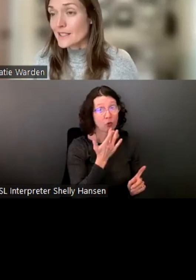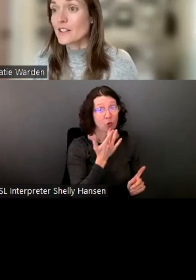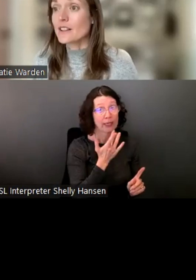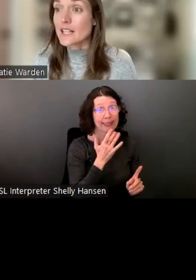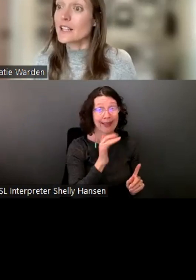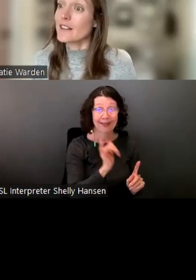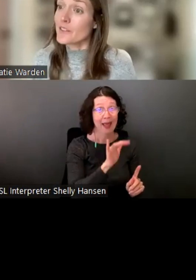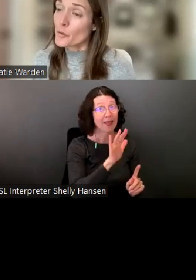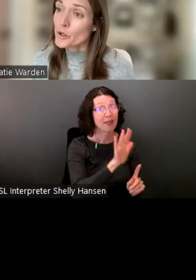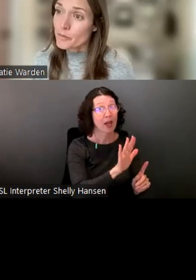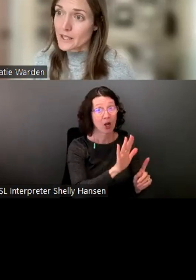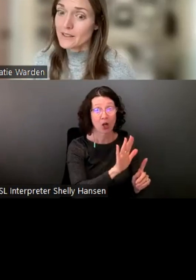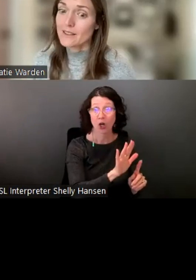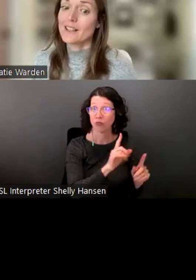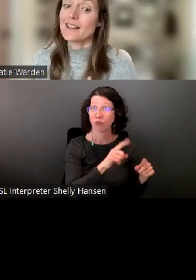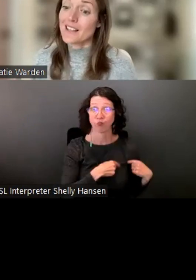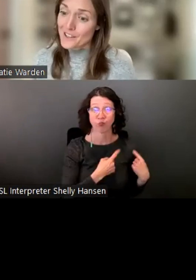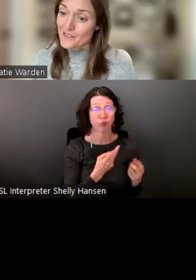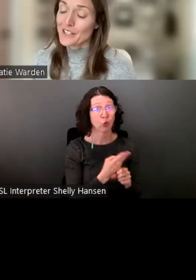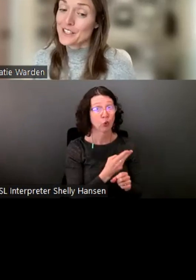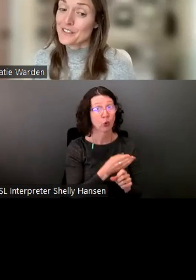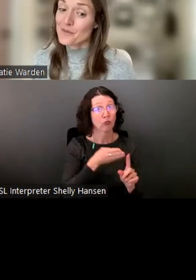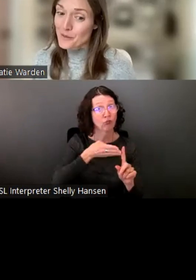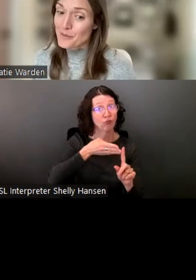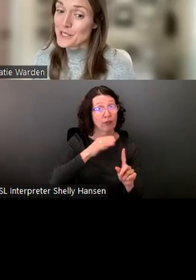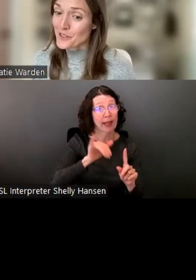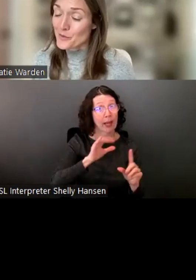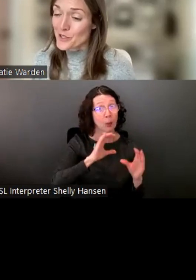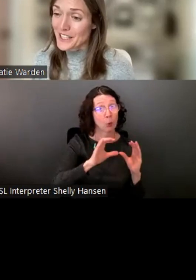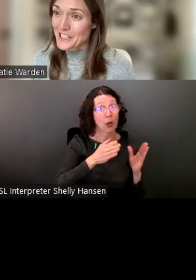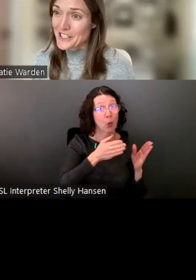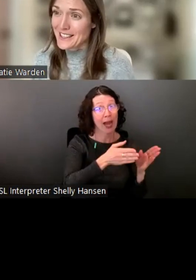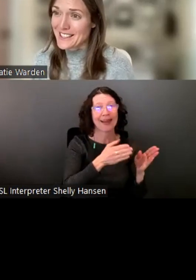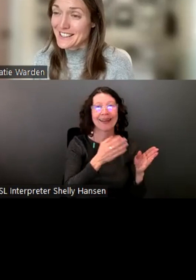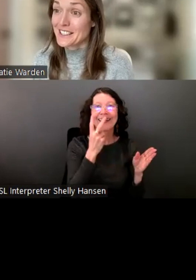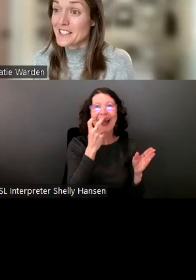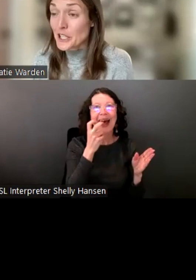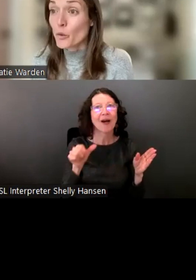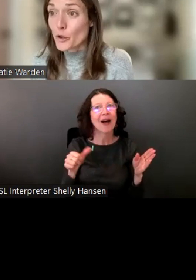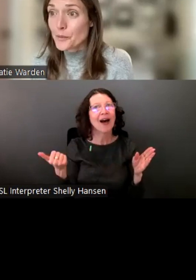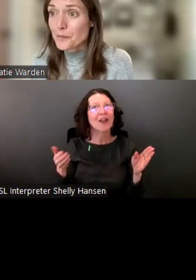it's unlikely that there will be an effective means of communication that's equal.